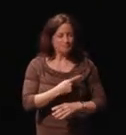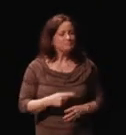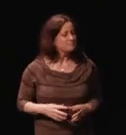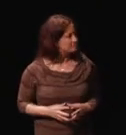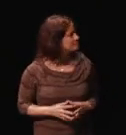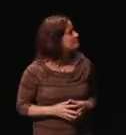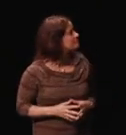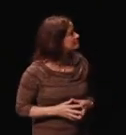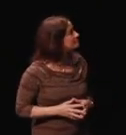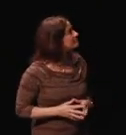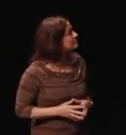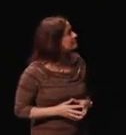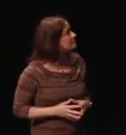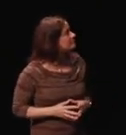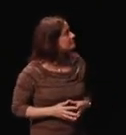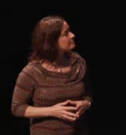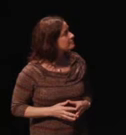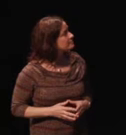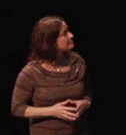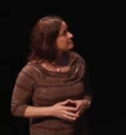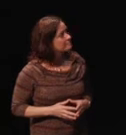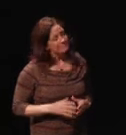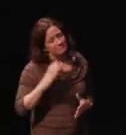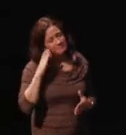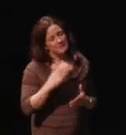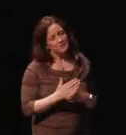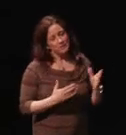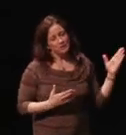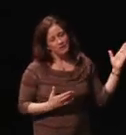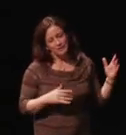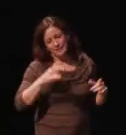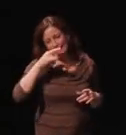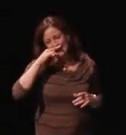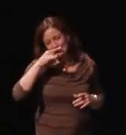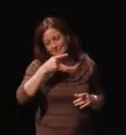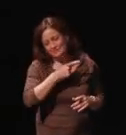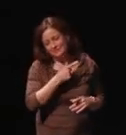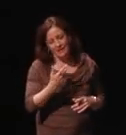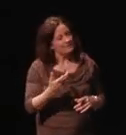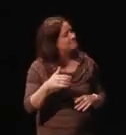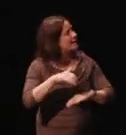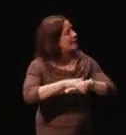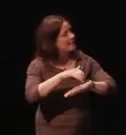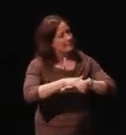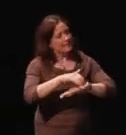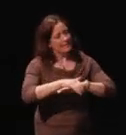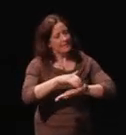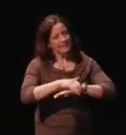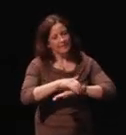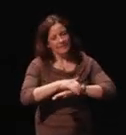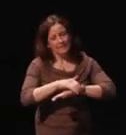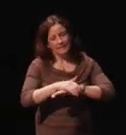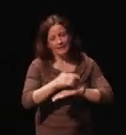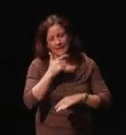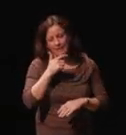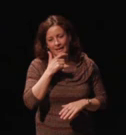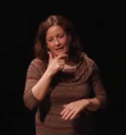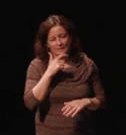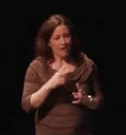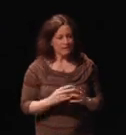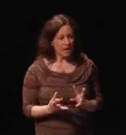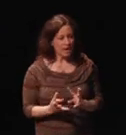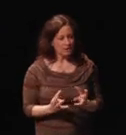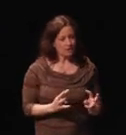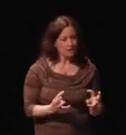This is just a little picture of some kids in England on a very shaky carpet.